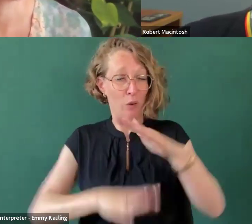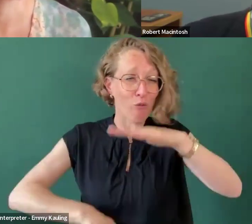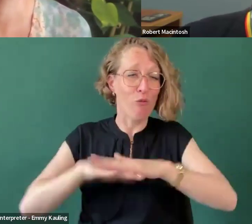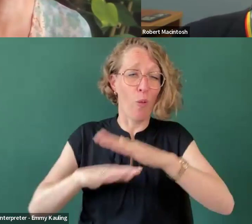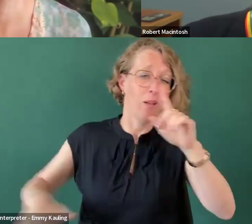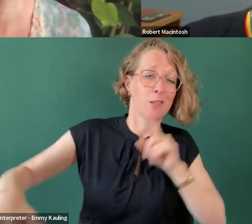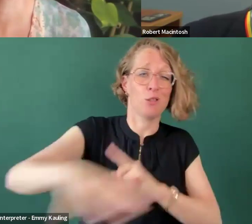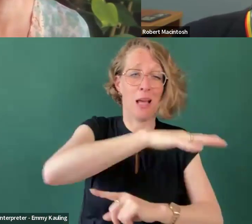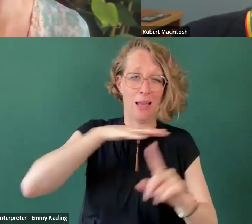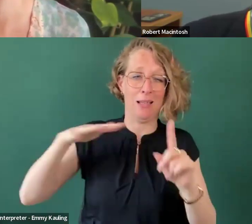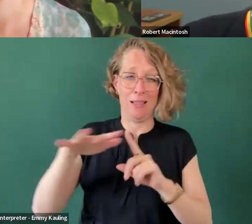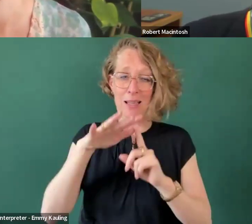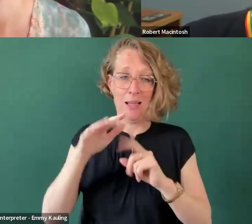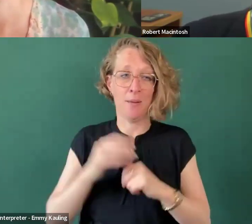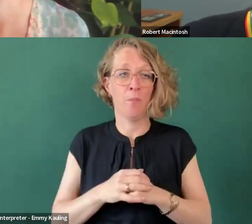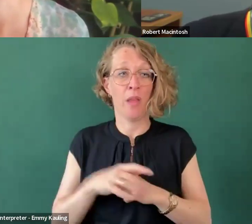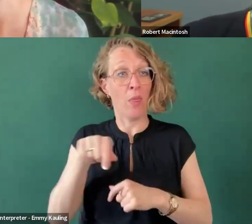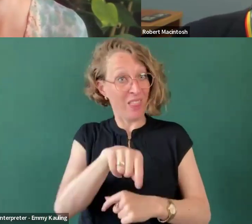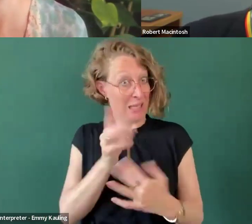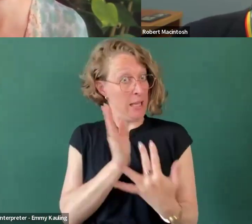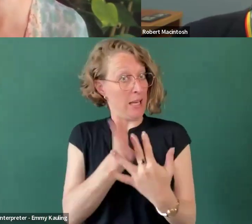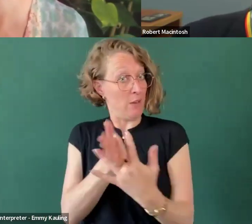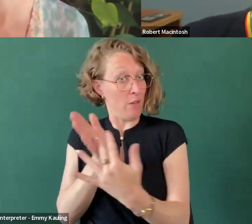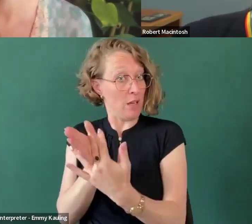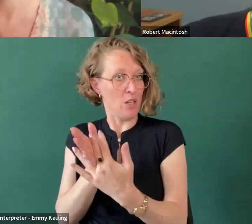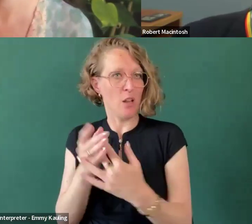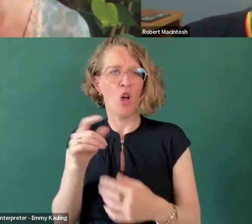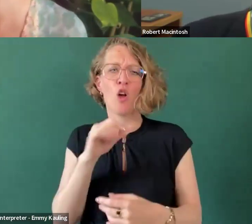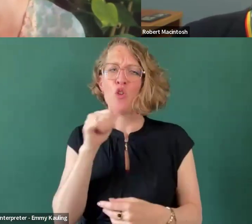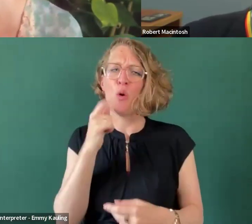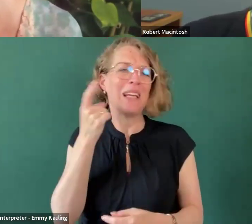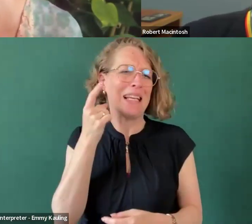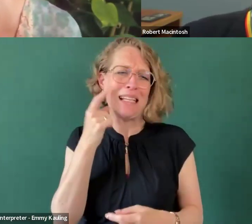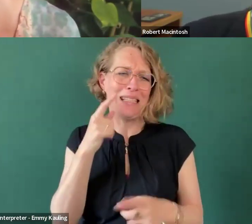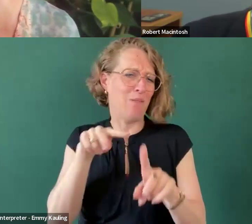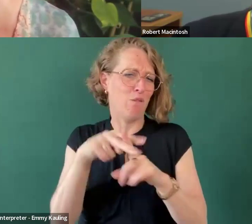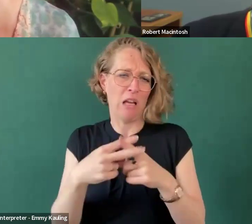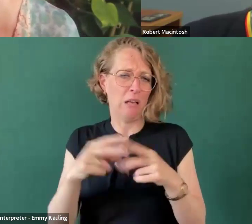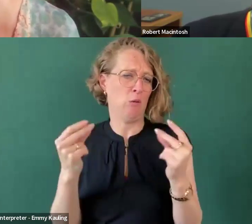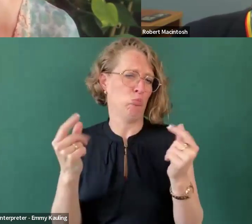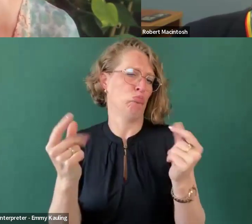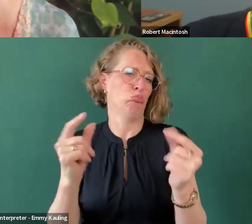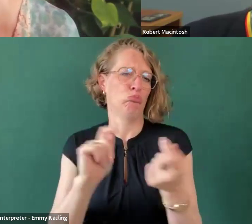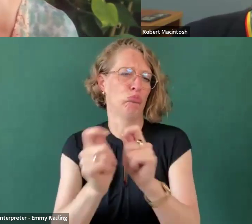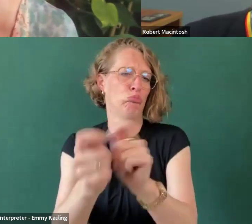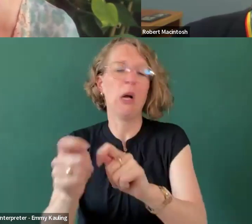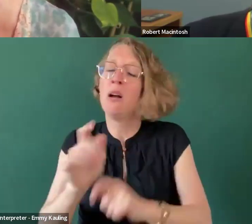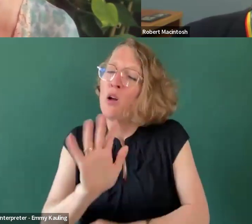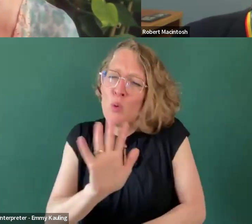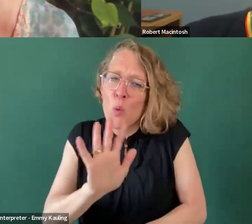and these interventions are not easy quick fixes, but they often require us to really